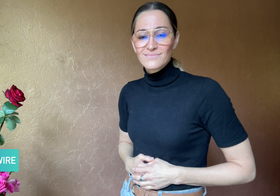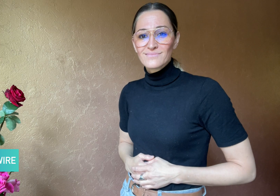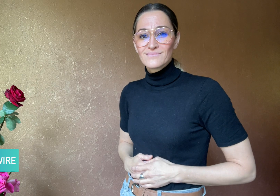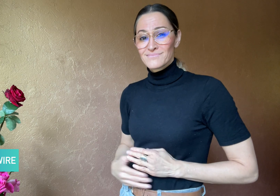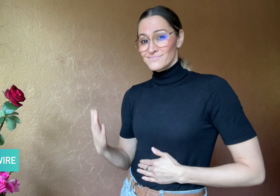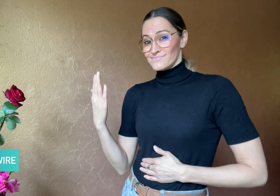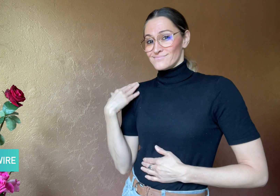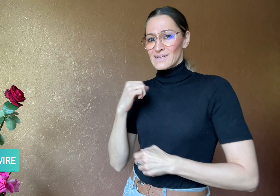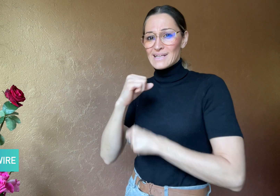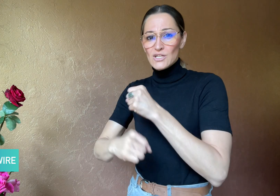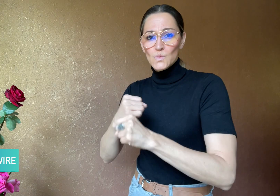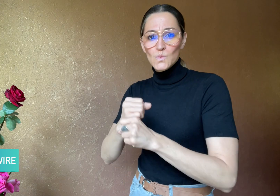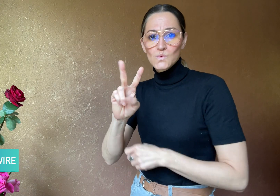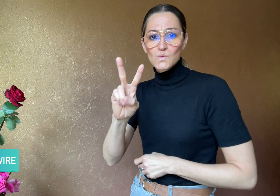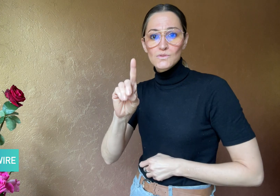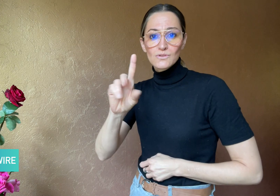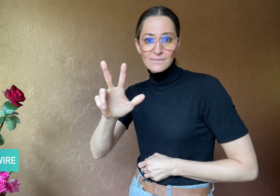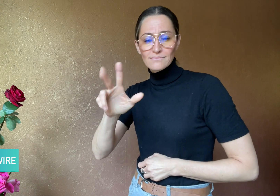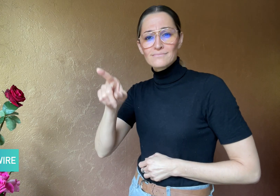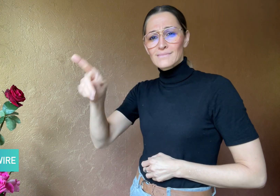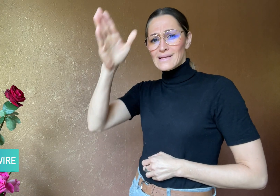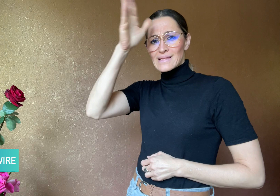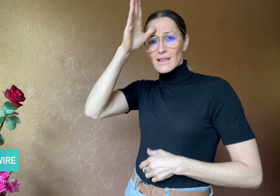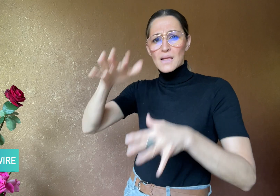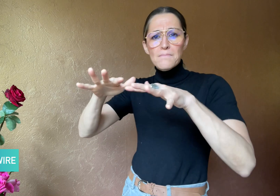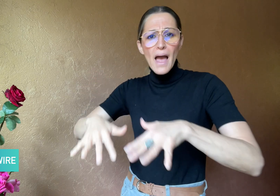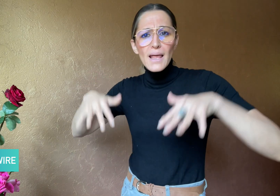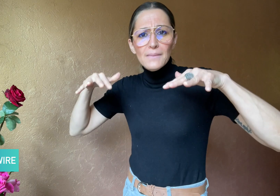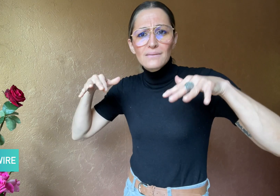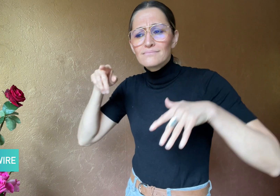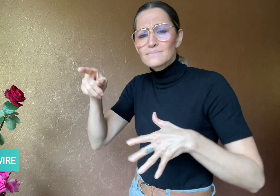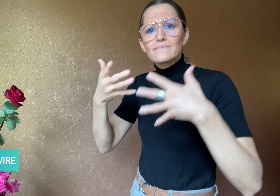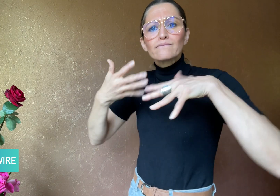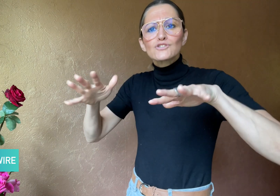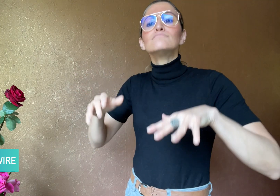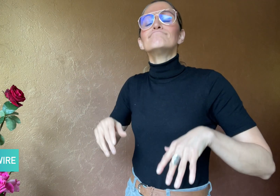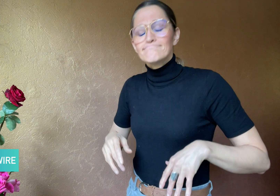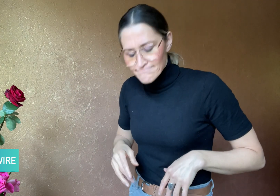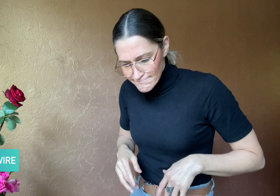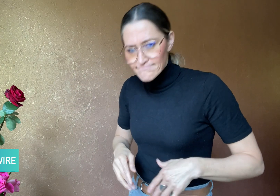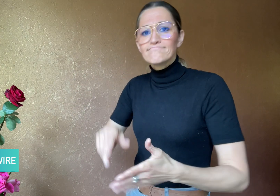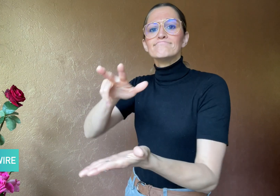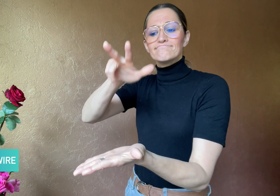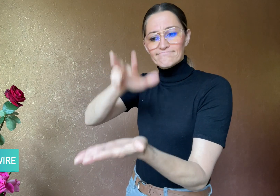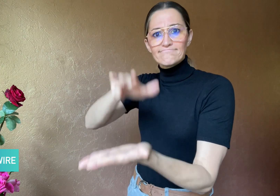In 2013, the Iraqi Parliament agreed to the Convention